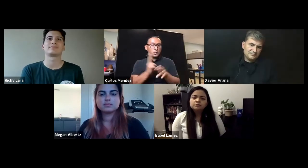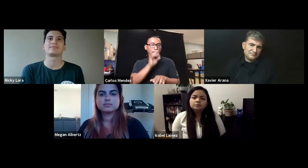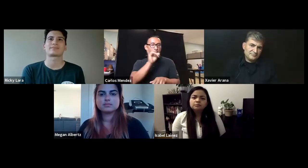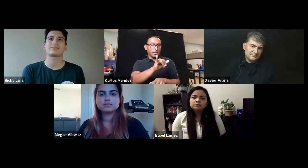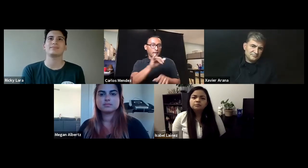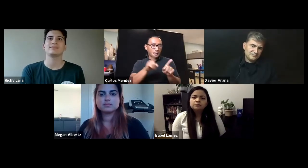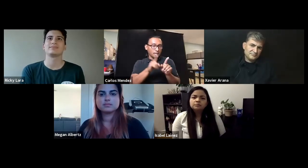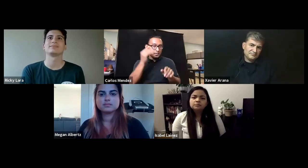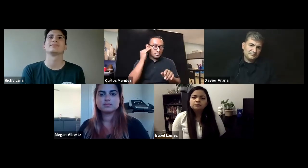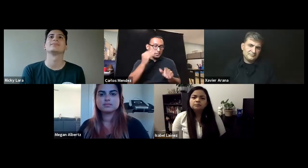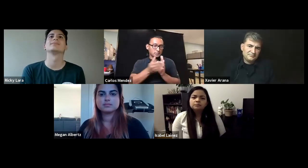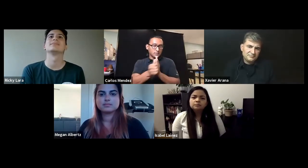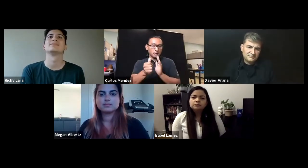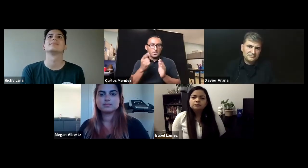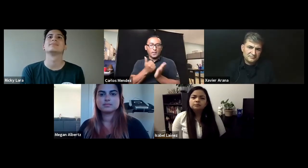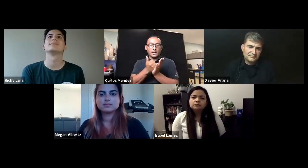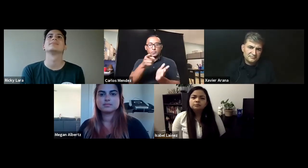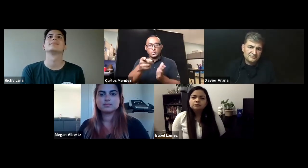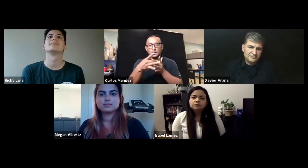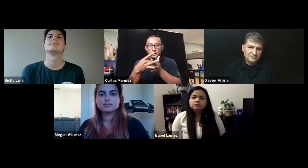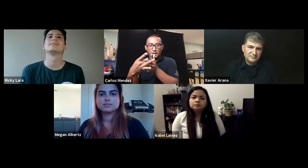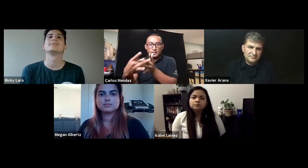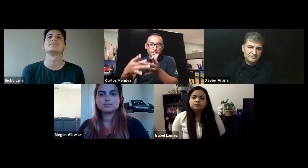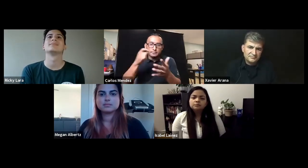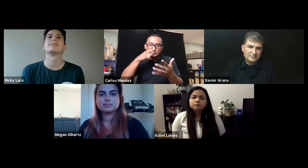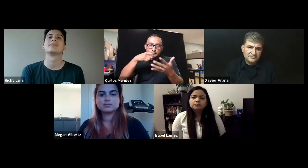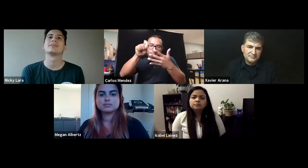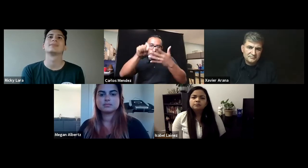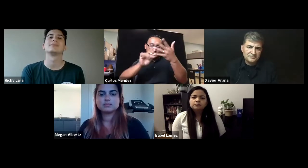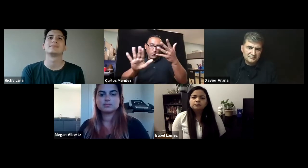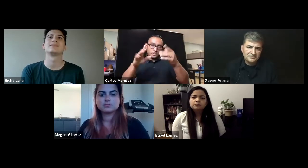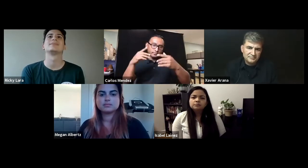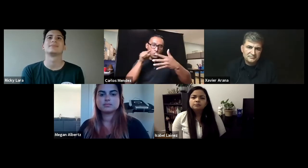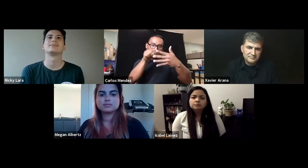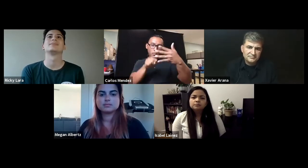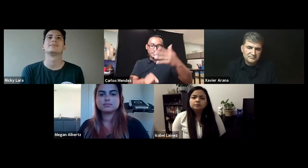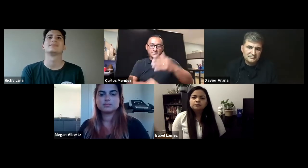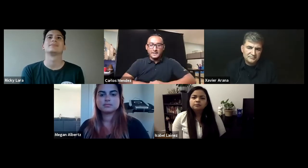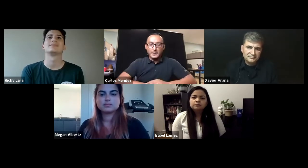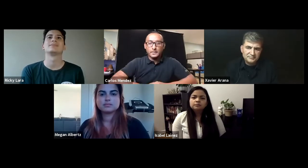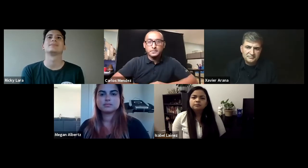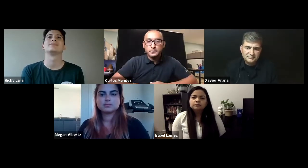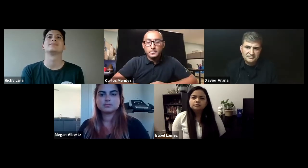Make sure, when you get into college, you learn different skills, and, you know,